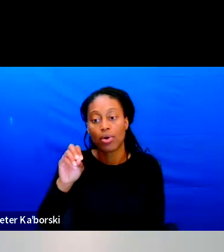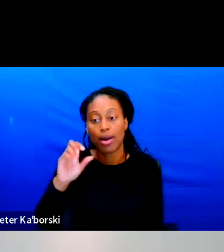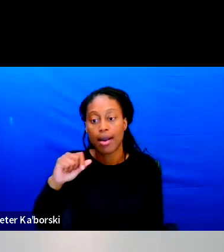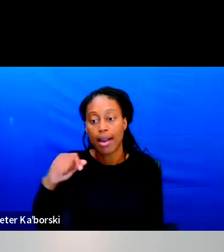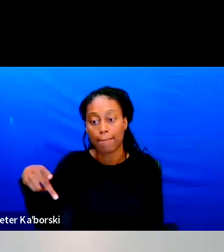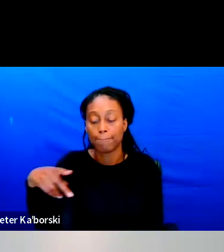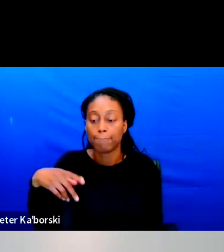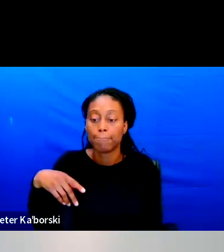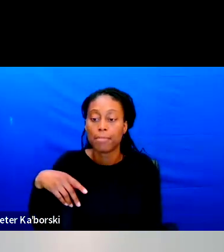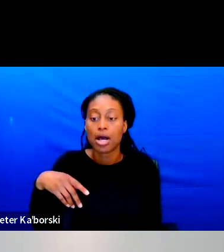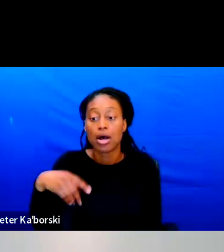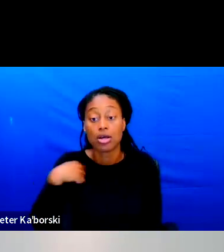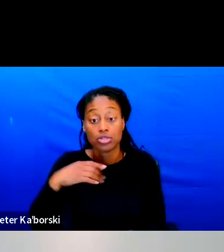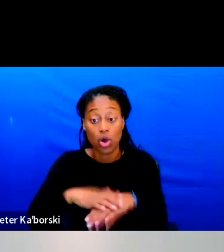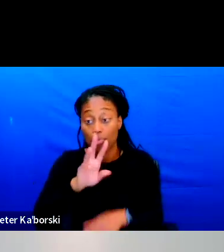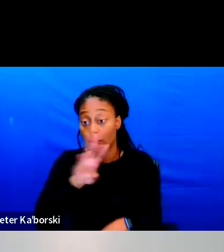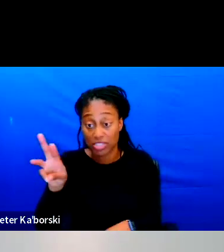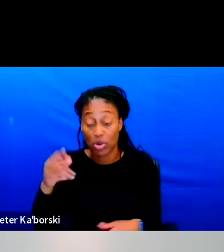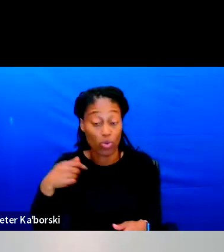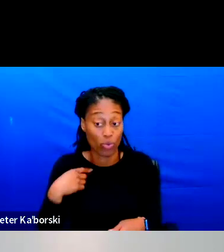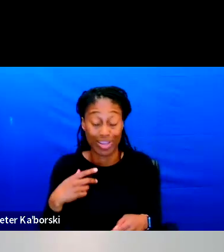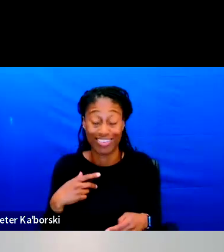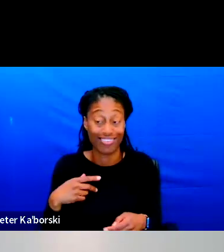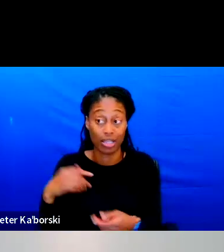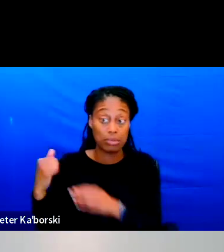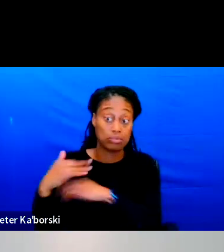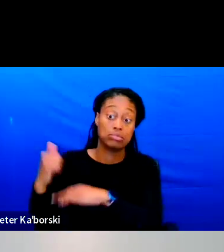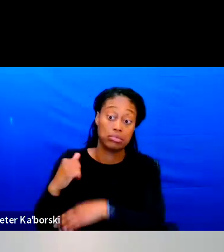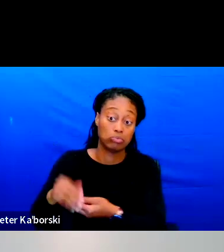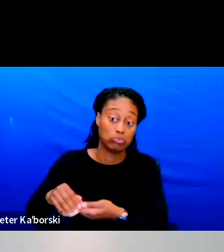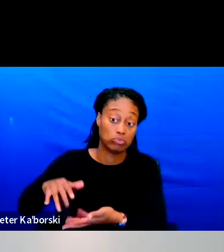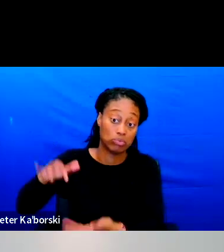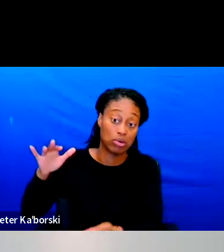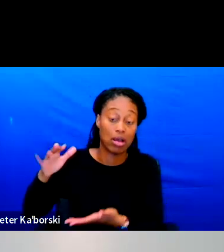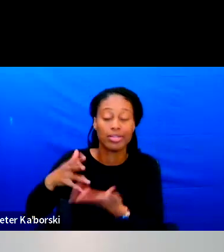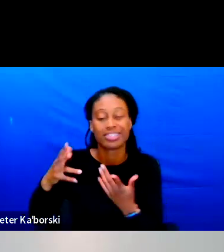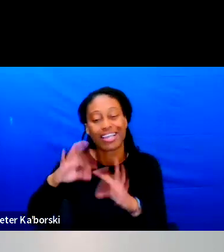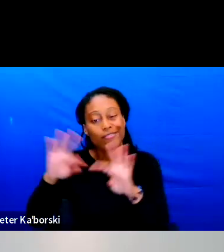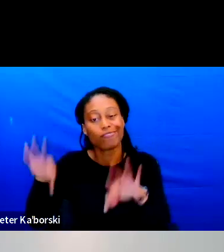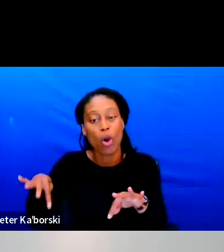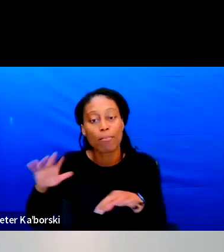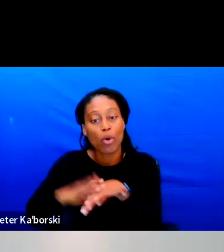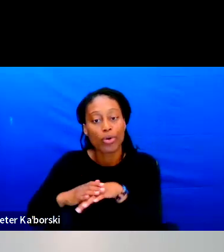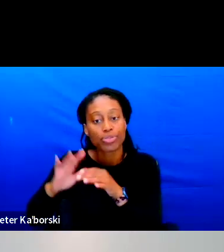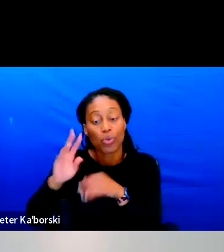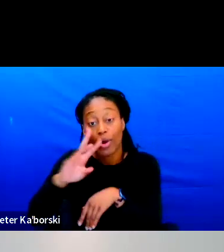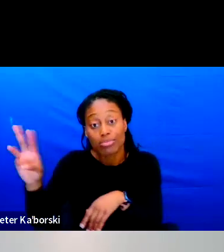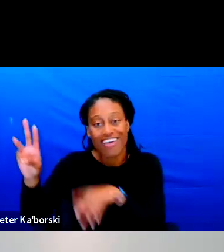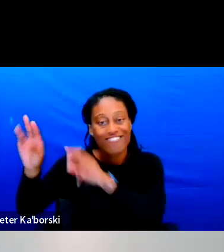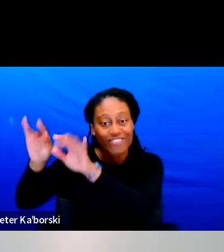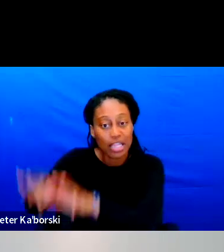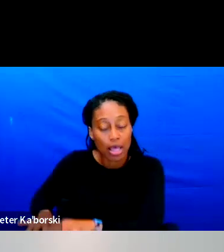Sandra McBroom: So we get tons of those people filling out, you know, like a fillable form on the website. And then we follow through with those